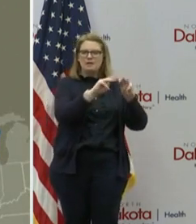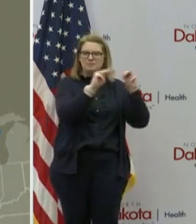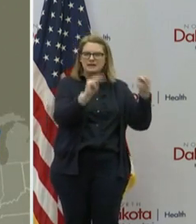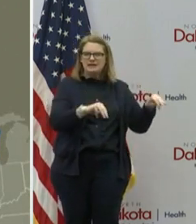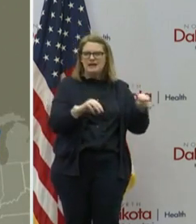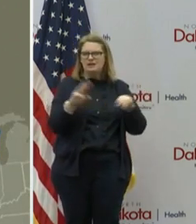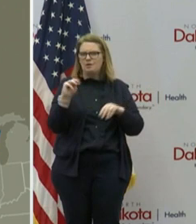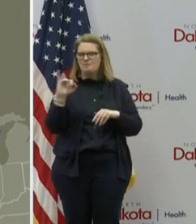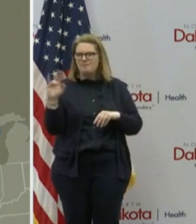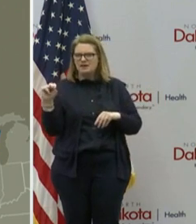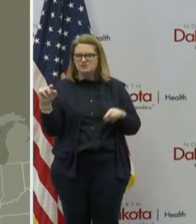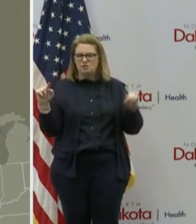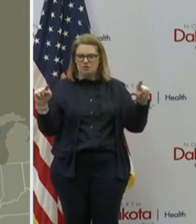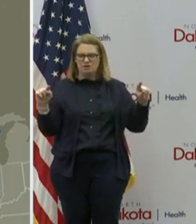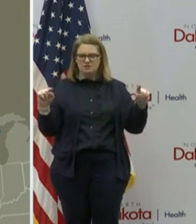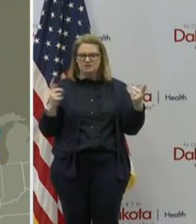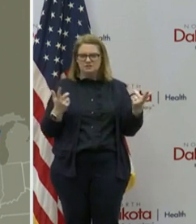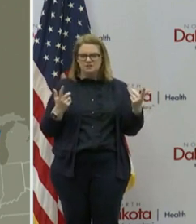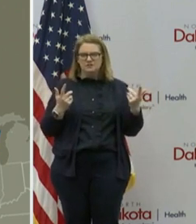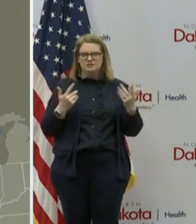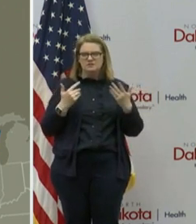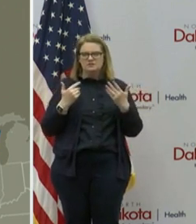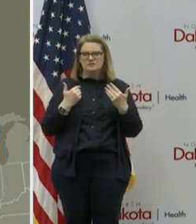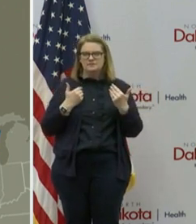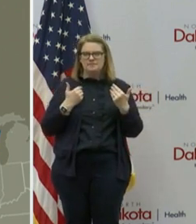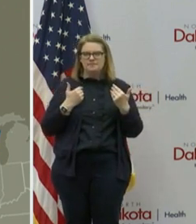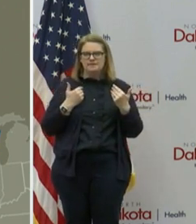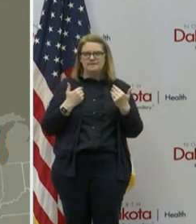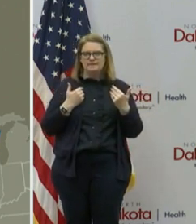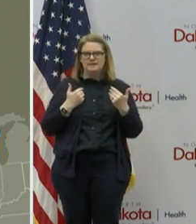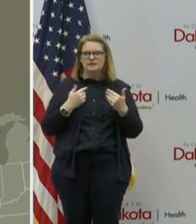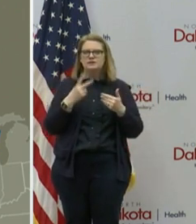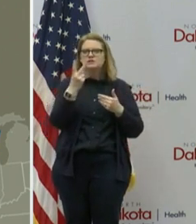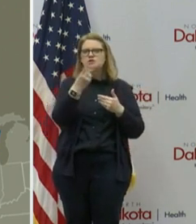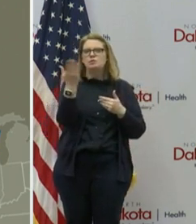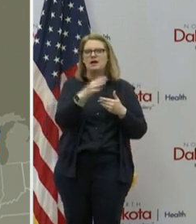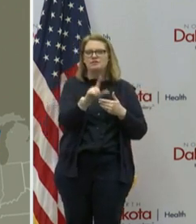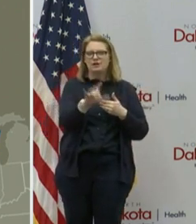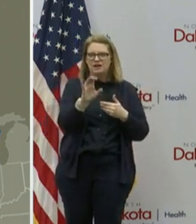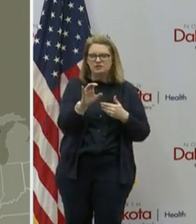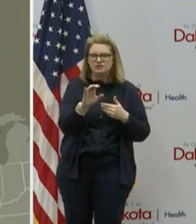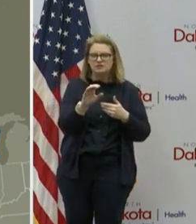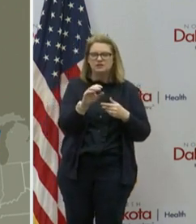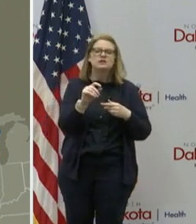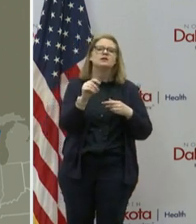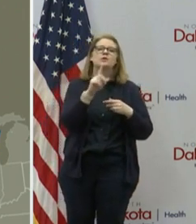AT 6%, WE'VE TESTED ALMOST TRIPLE THE NUMBER OF PEOPLE